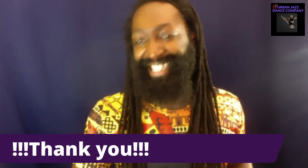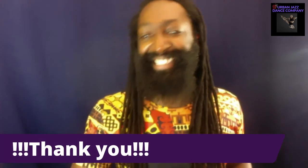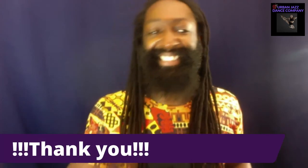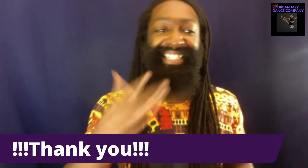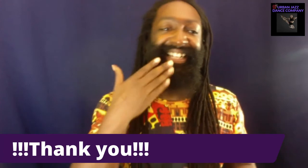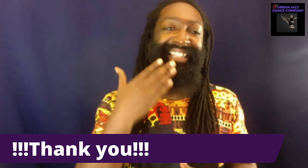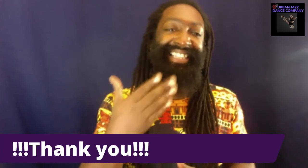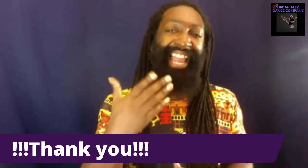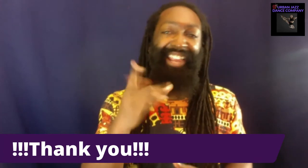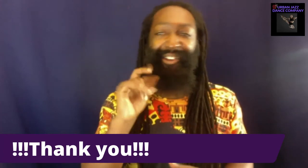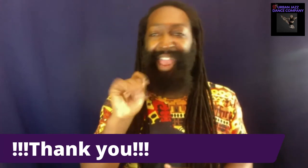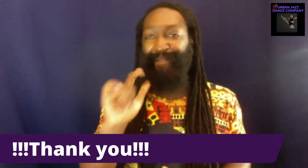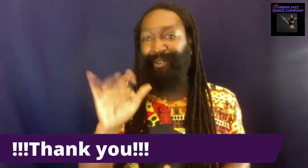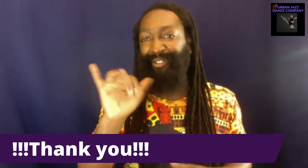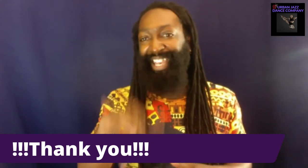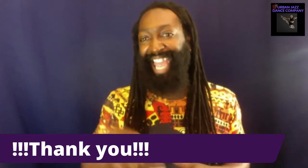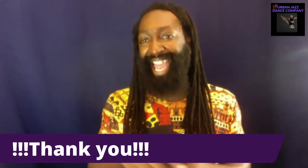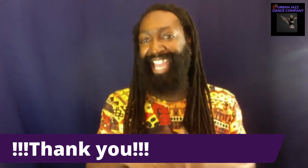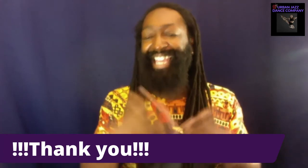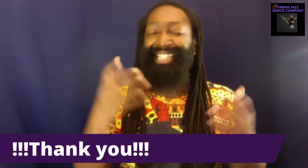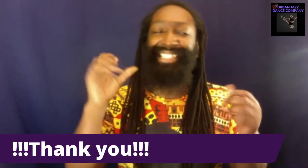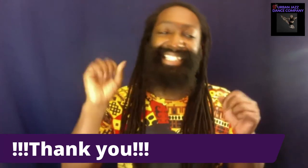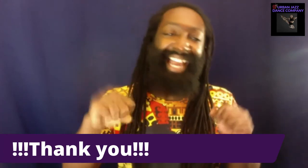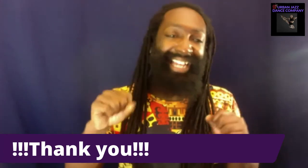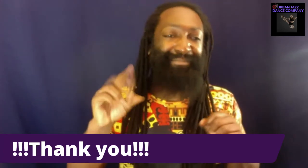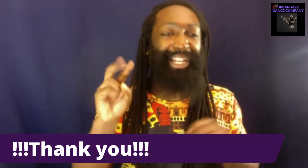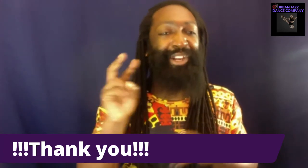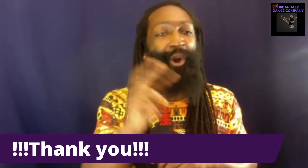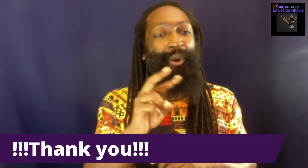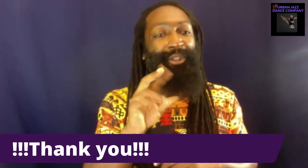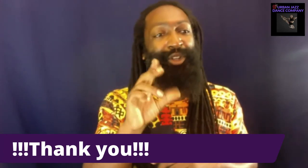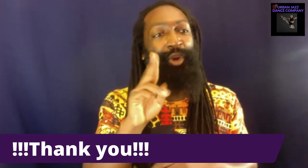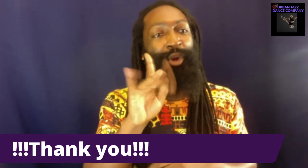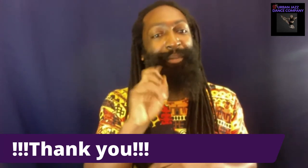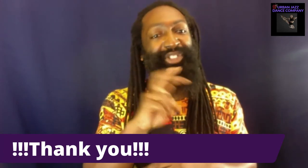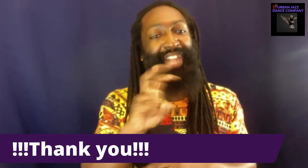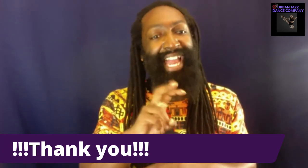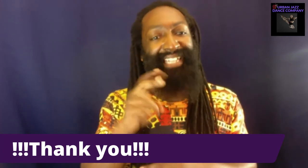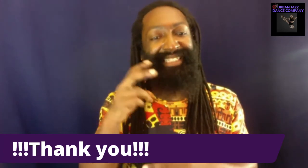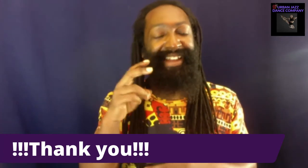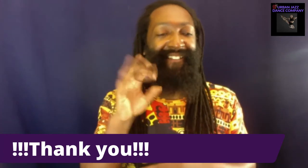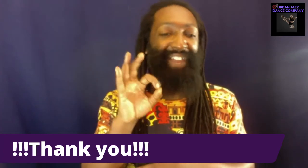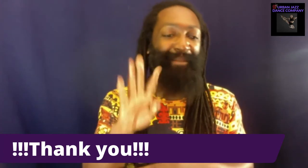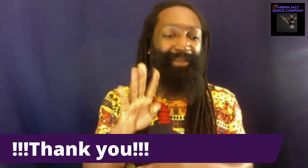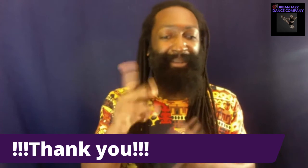That's so nice April, thank you. Thank you April for that.